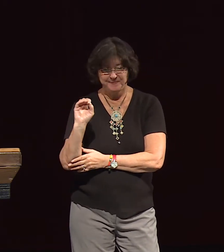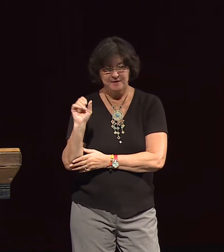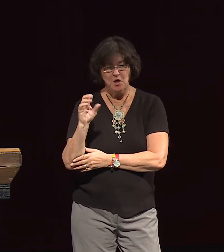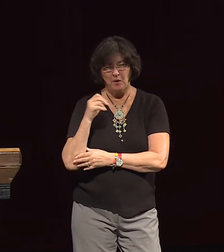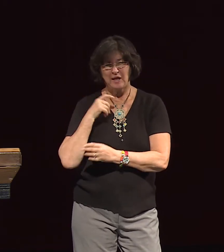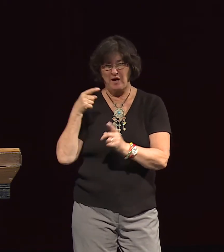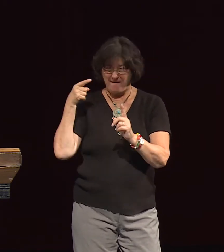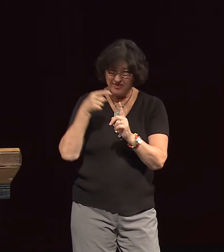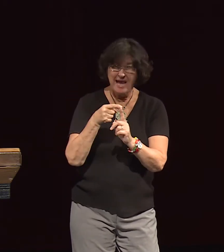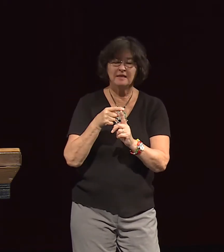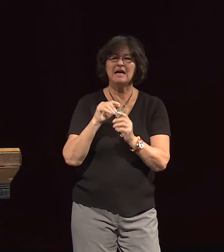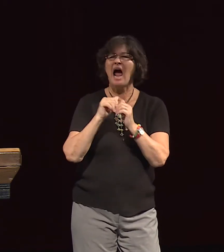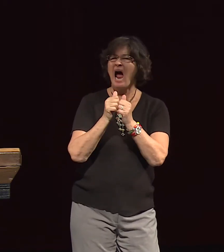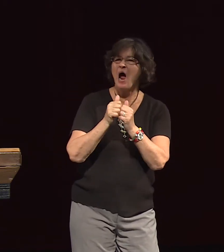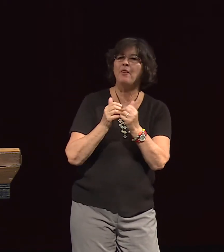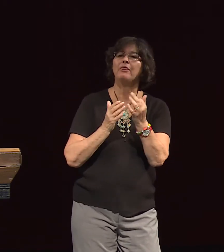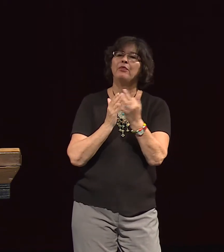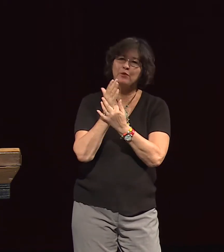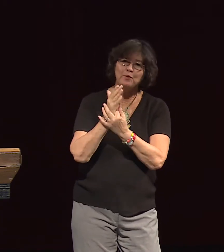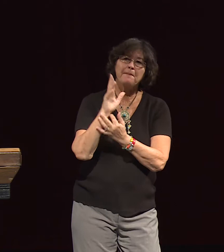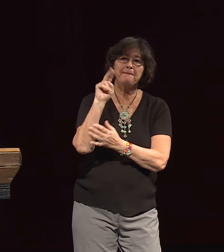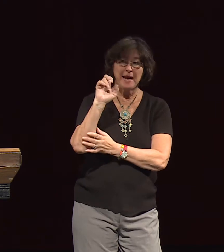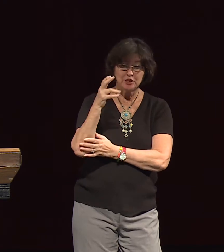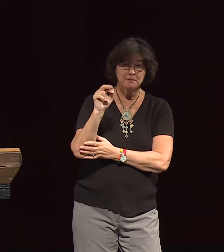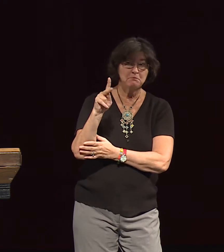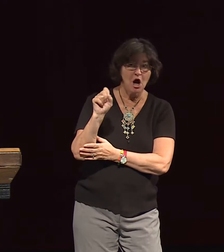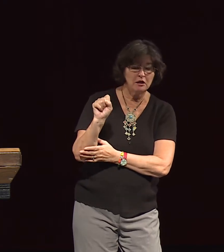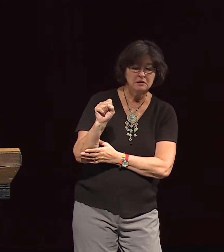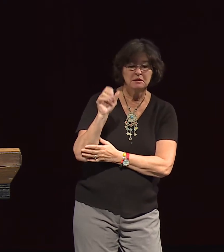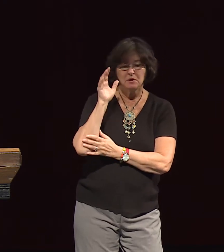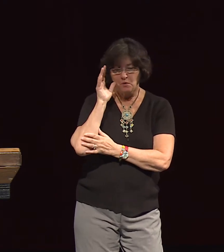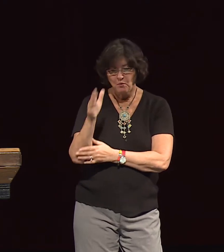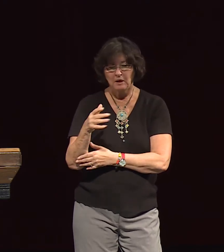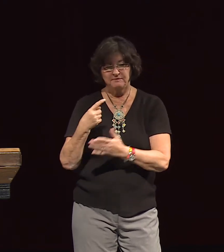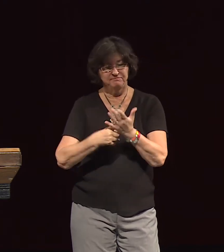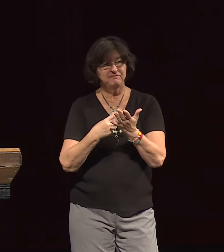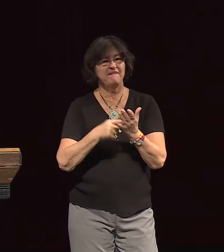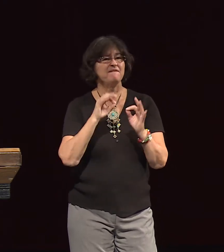which thus far has not been in legislation.